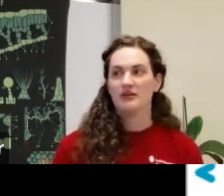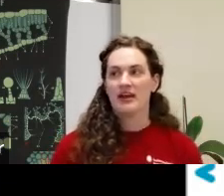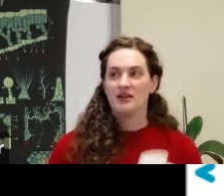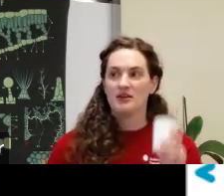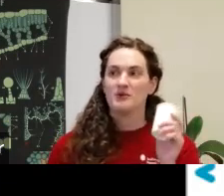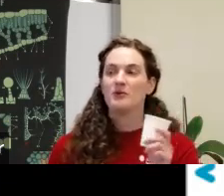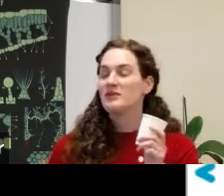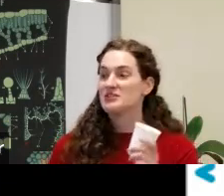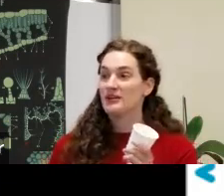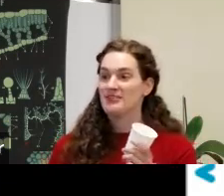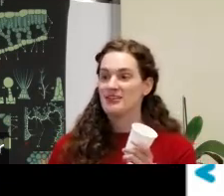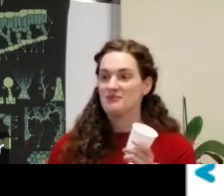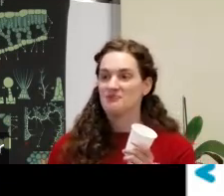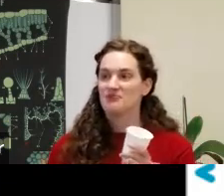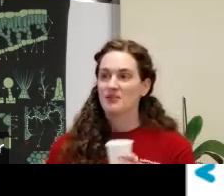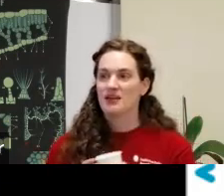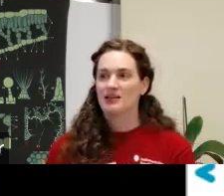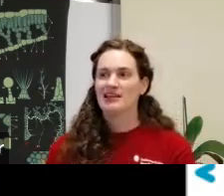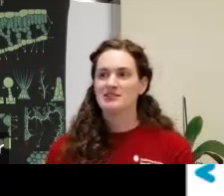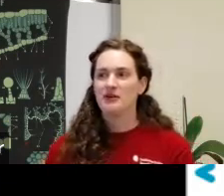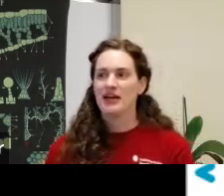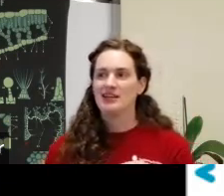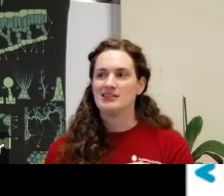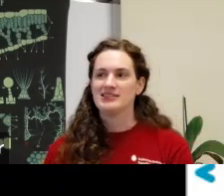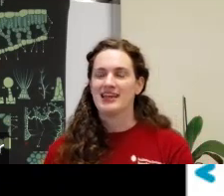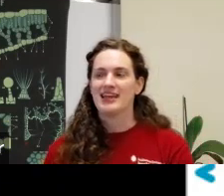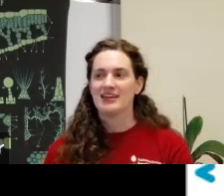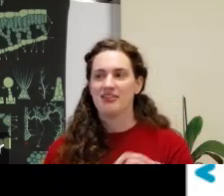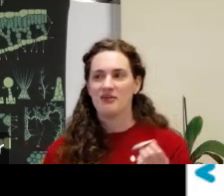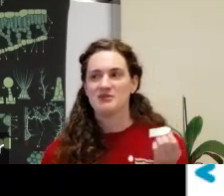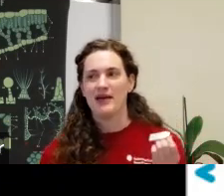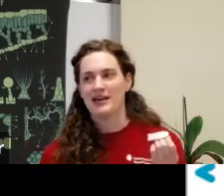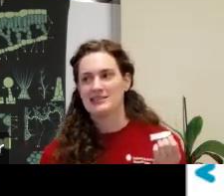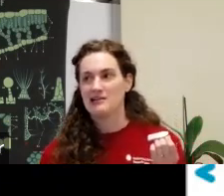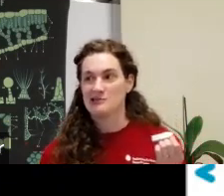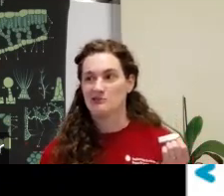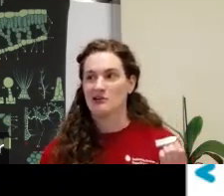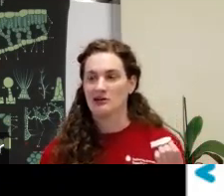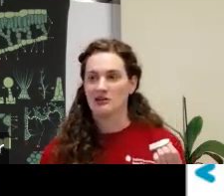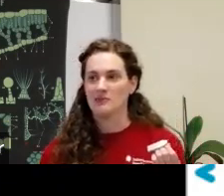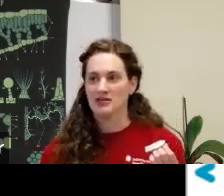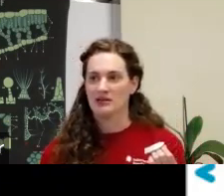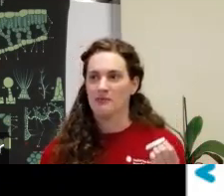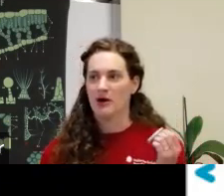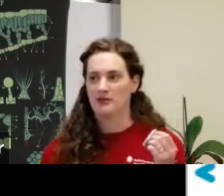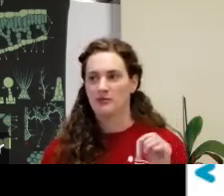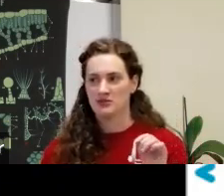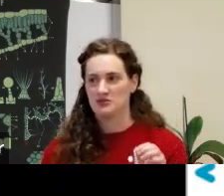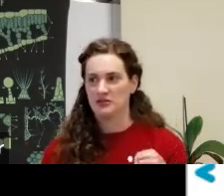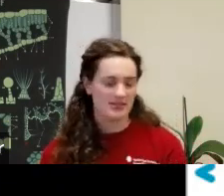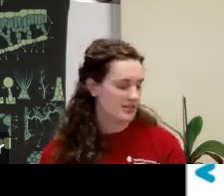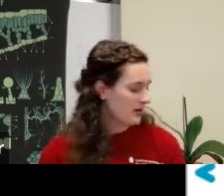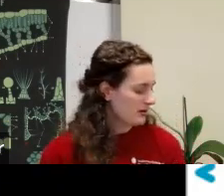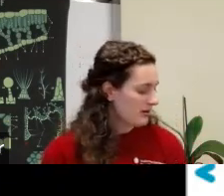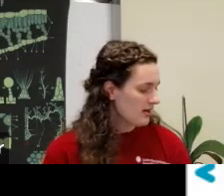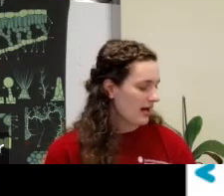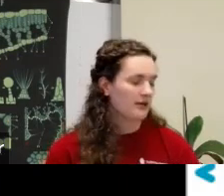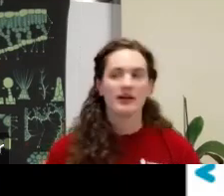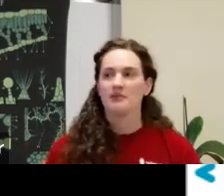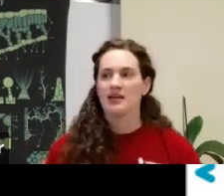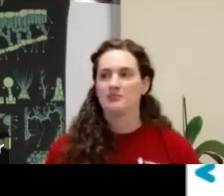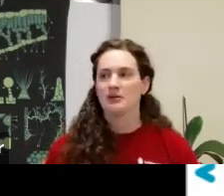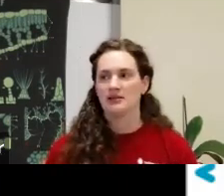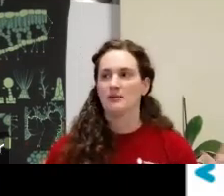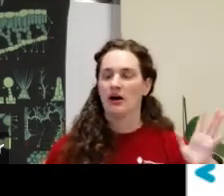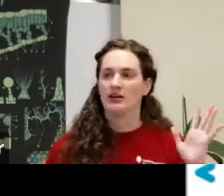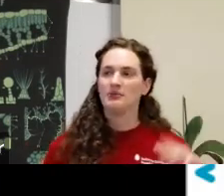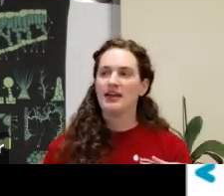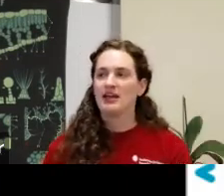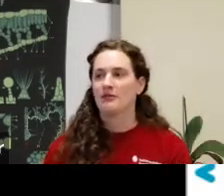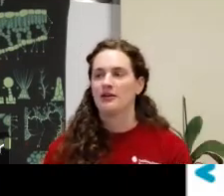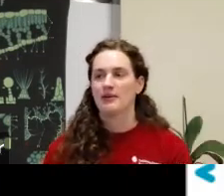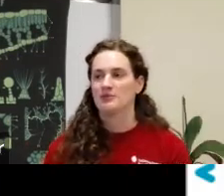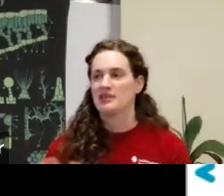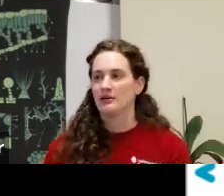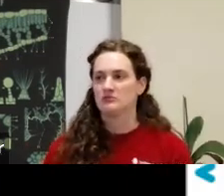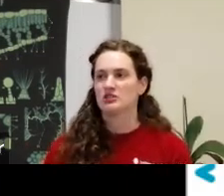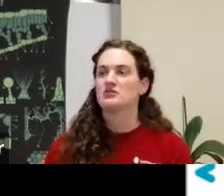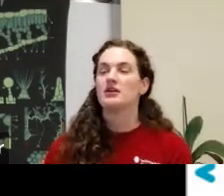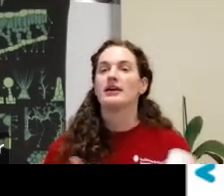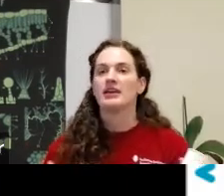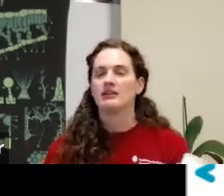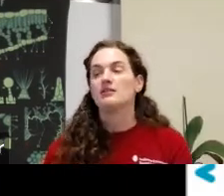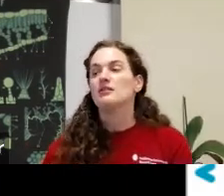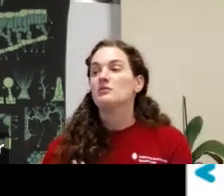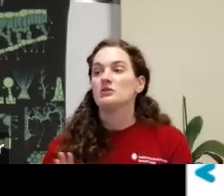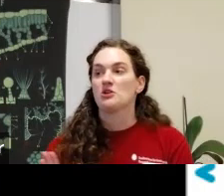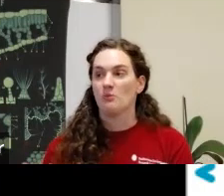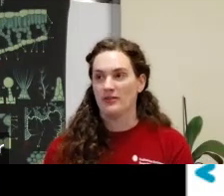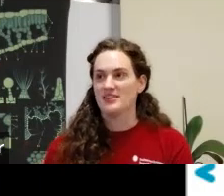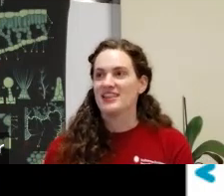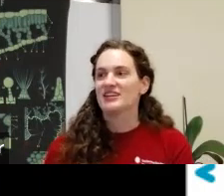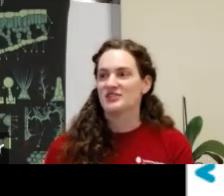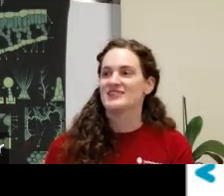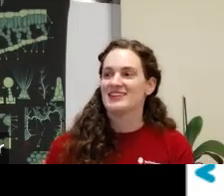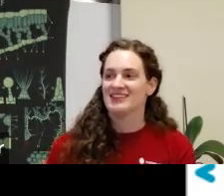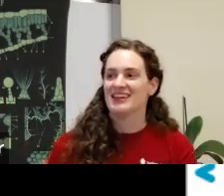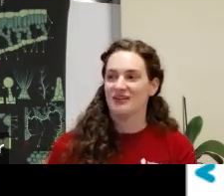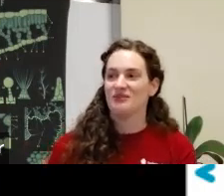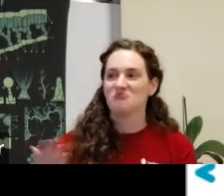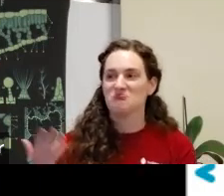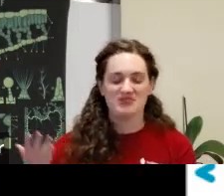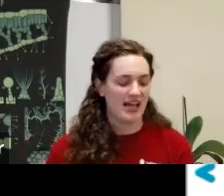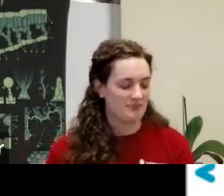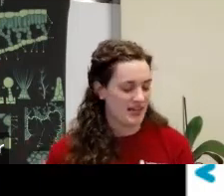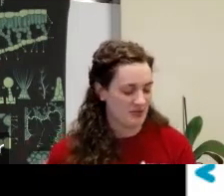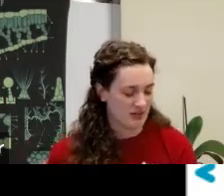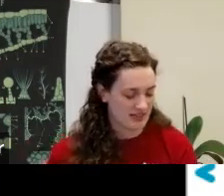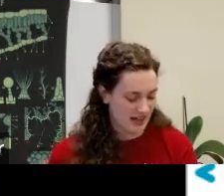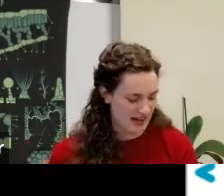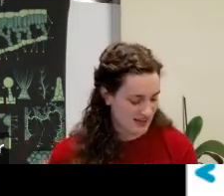Emily Borger: Okay, before we do anything let's go ahead and take those bags out so we're not going to be bothered with the strings anywhere, I recommend putting them on a plate or on a paper towel just again we don't want the electricity to zap anyone today.